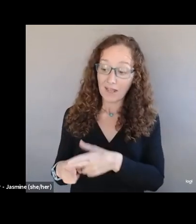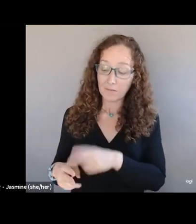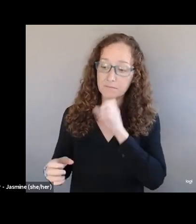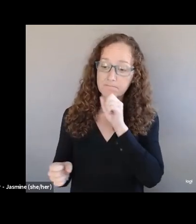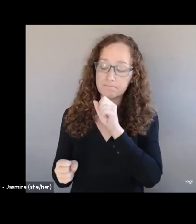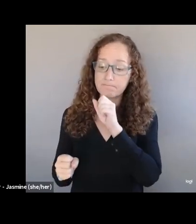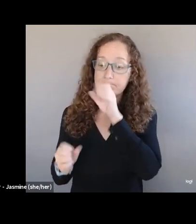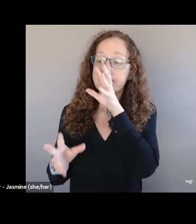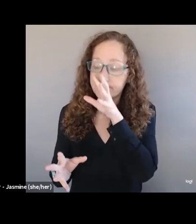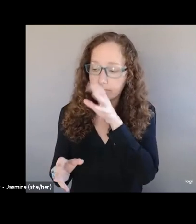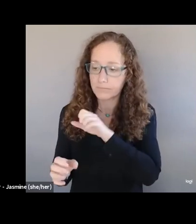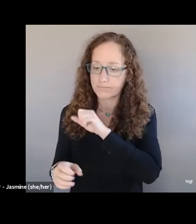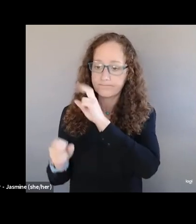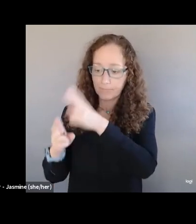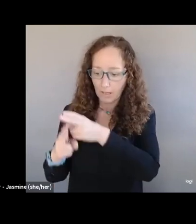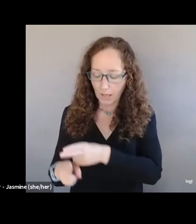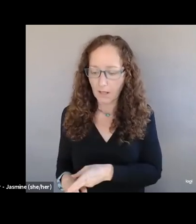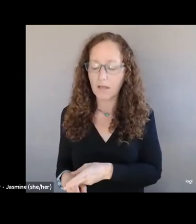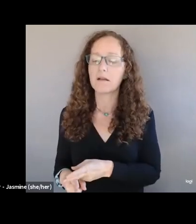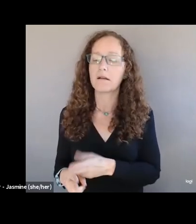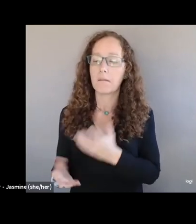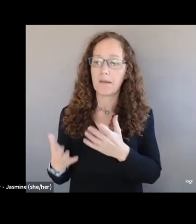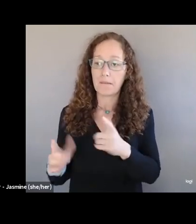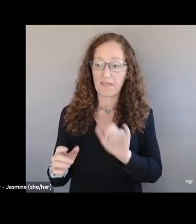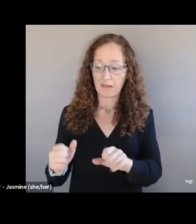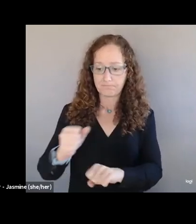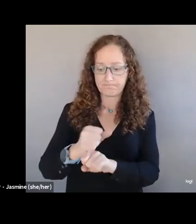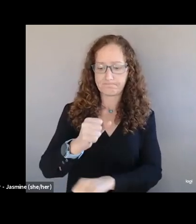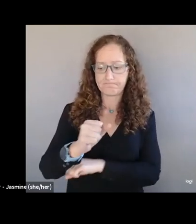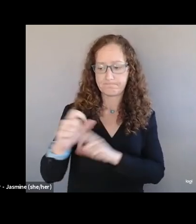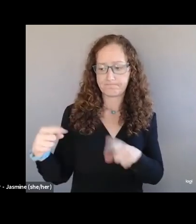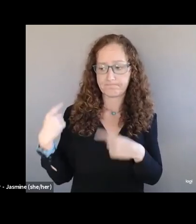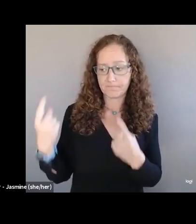nation, we may ruffle feathers. If that outcome is a primary